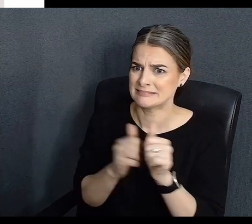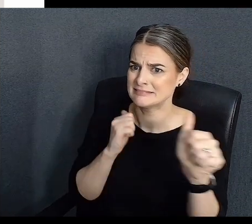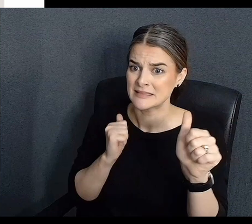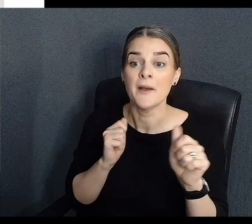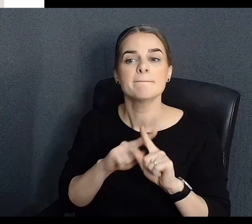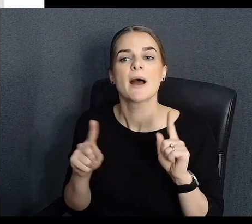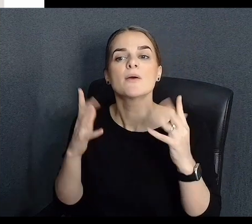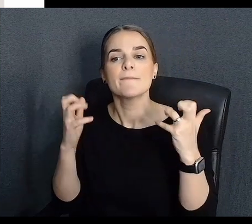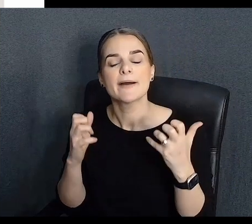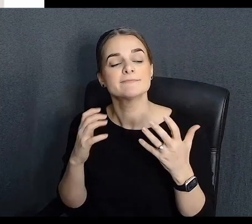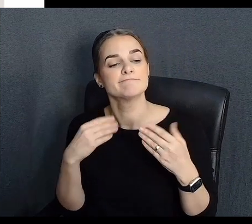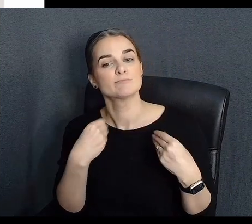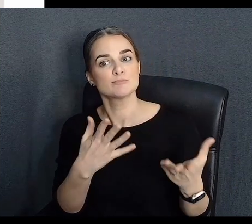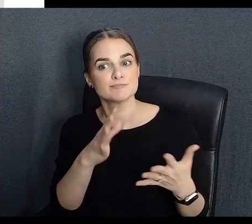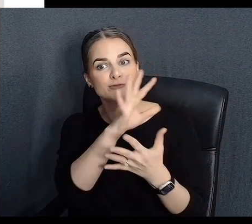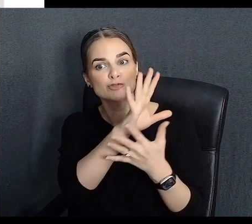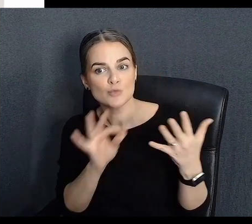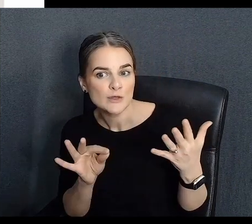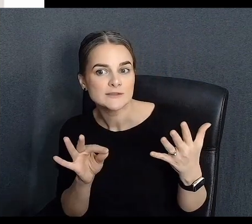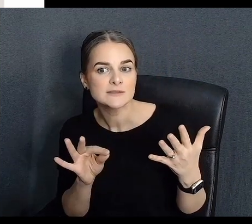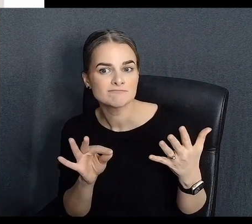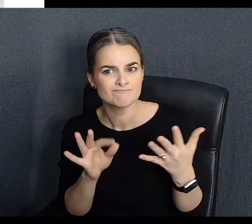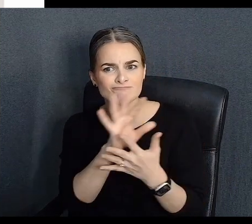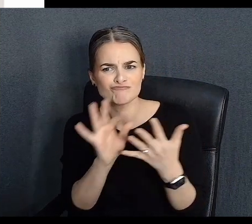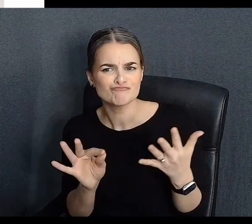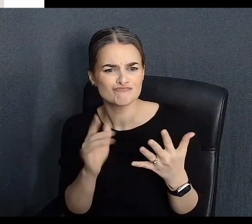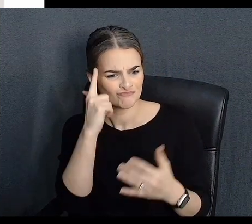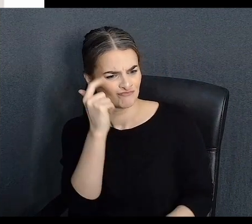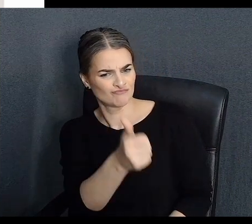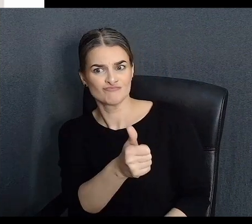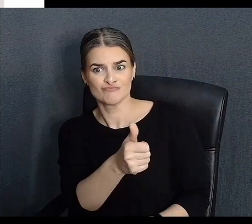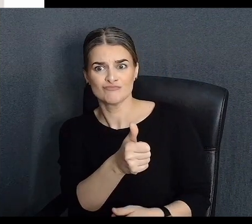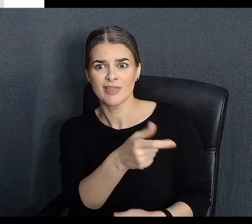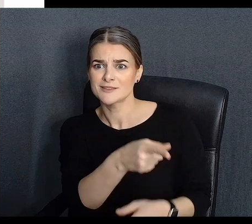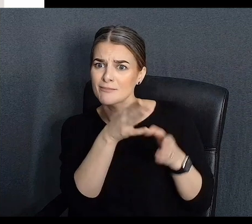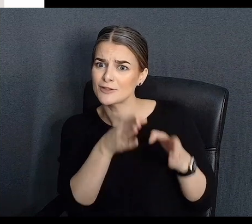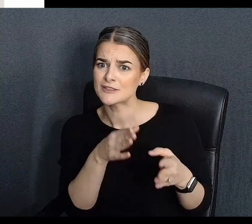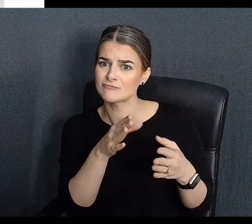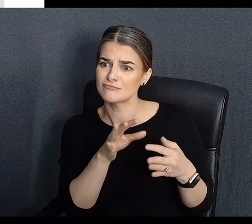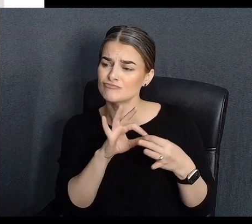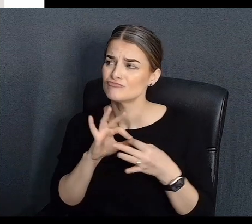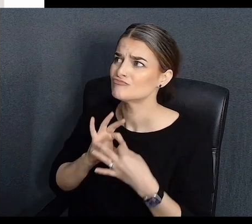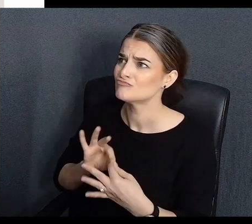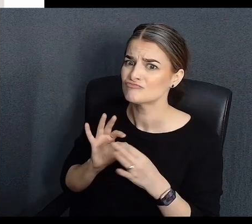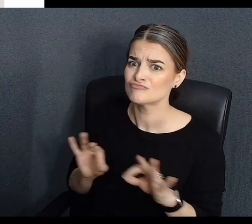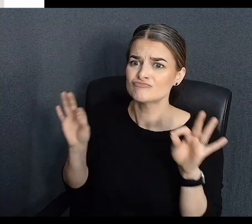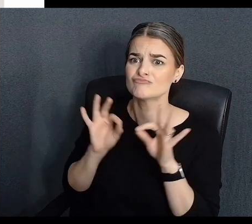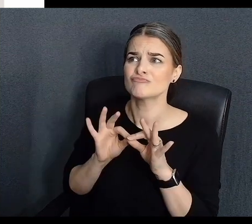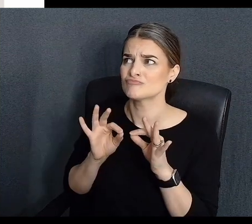are choices and options there that are relevant and meaningful to the person. And then after trials, I really do